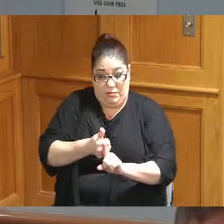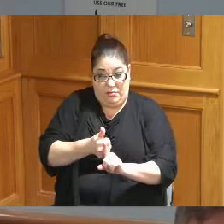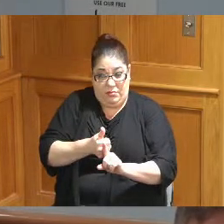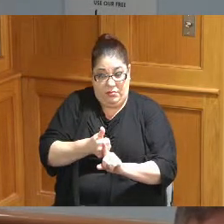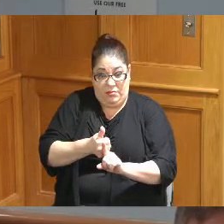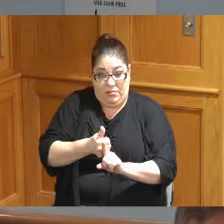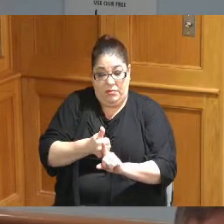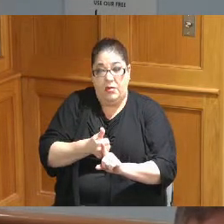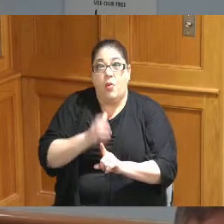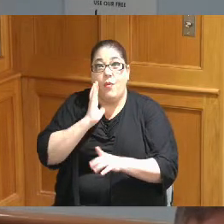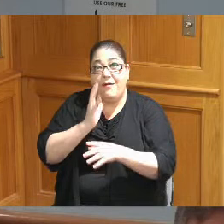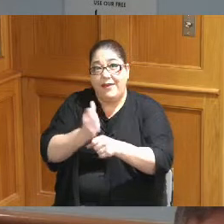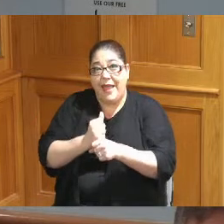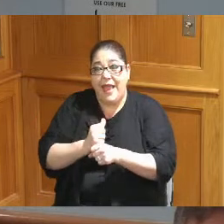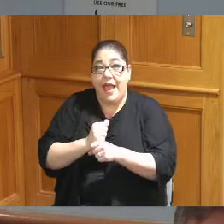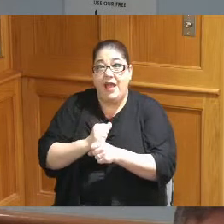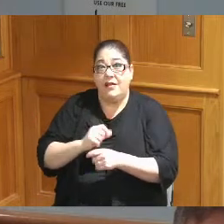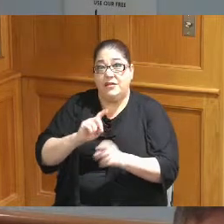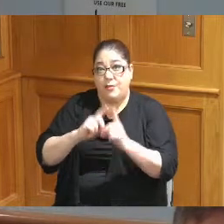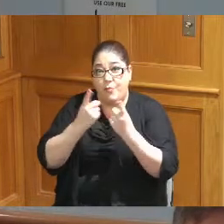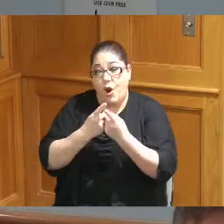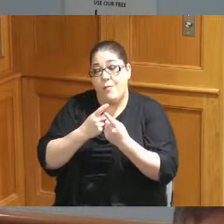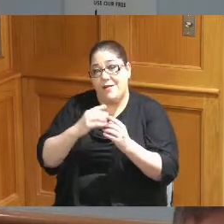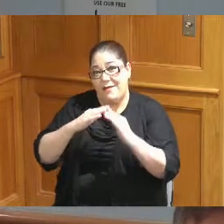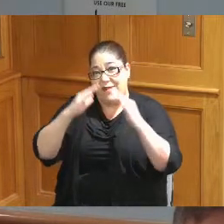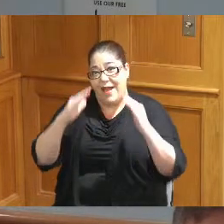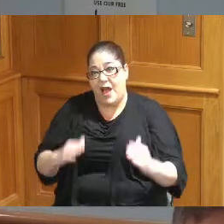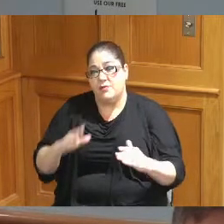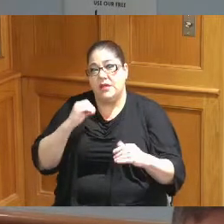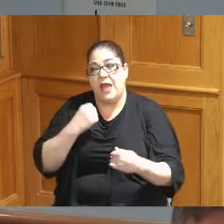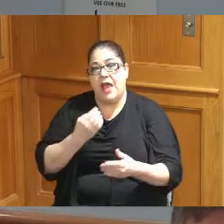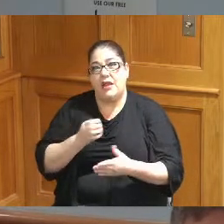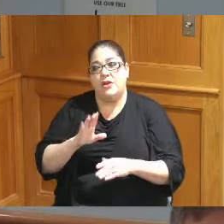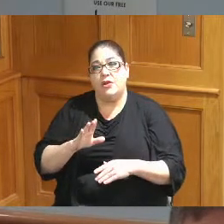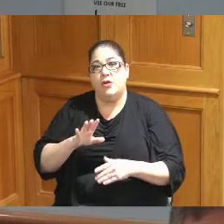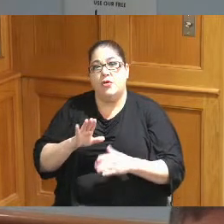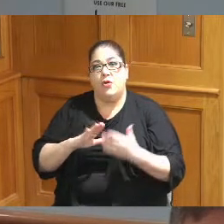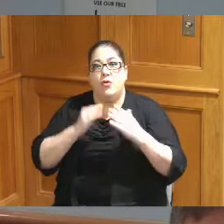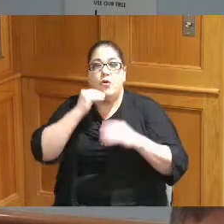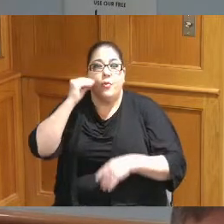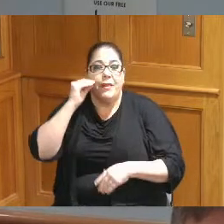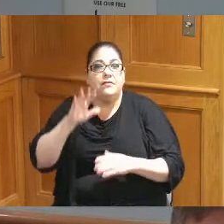funding from the Department of Housing and Urban Development for homeless services that they had